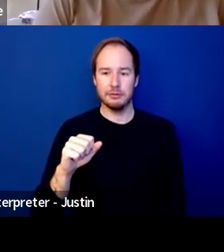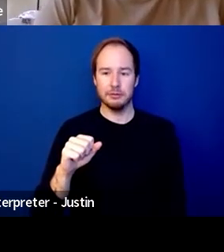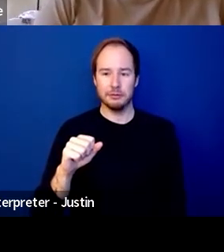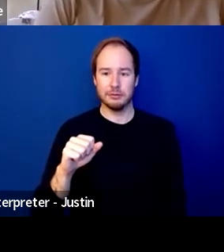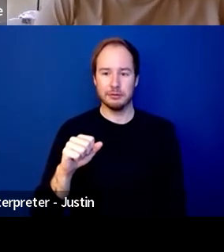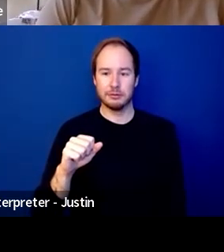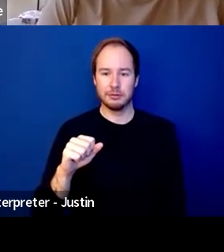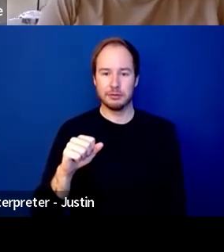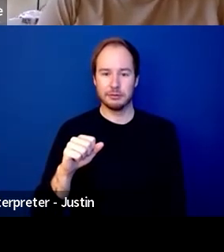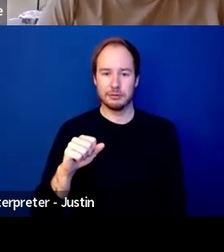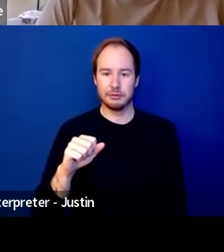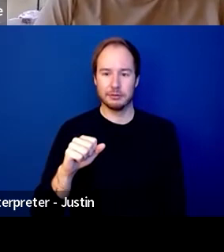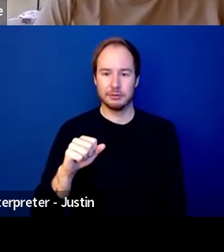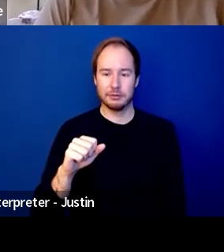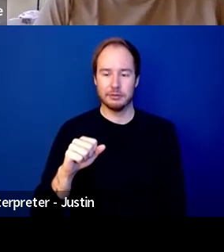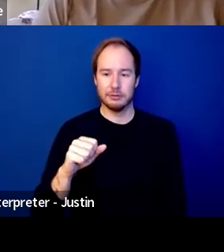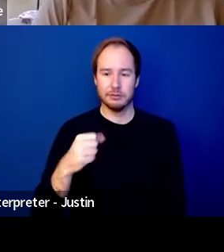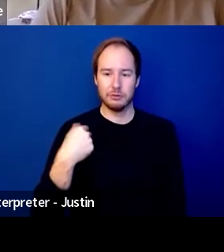Yeah, we've seen that